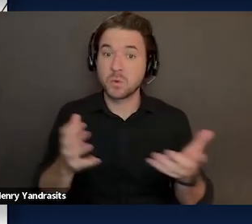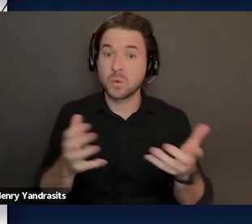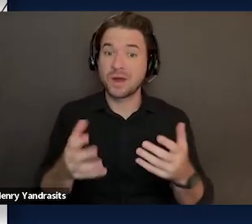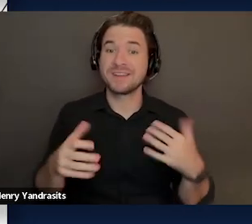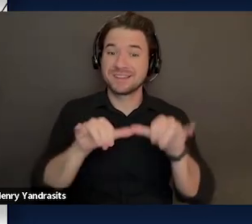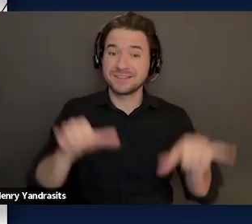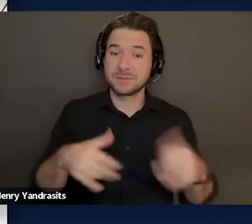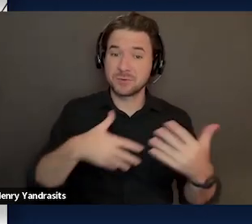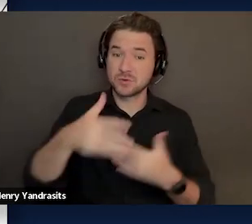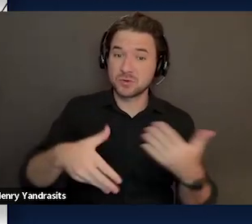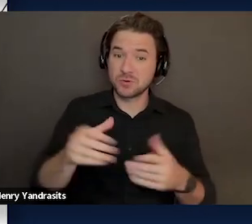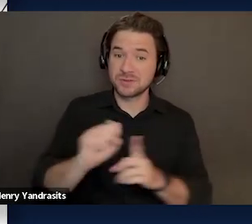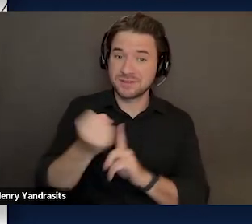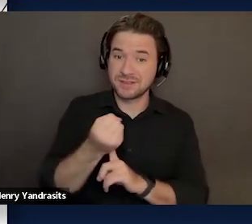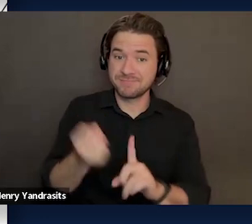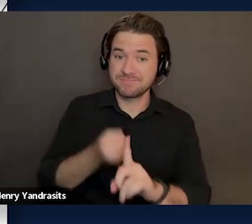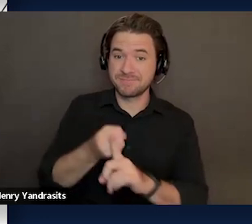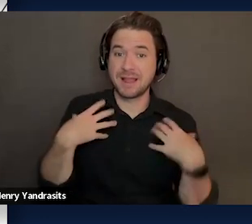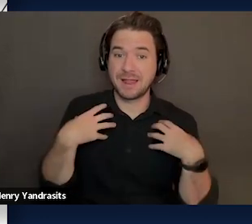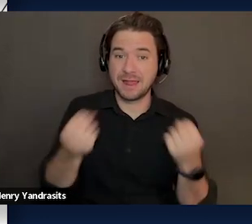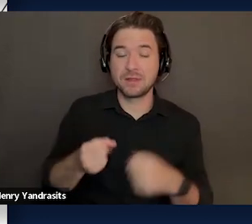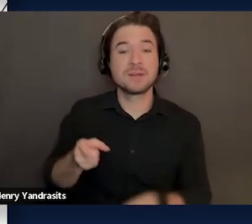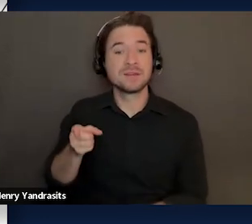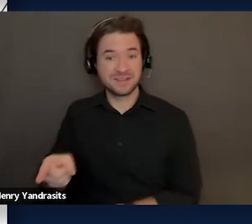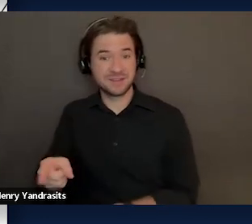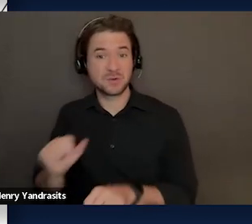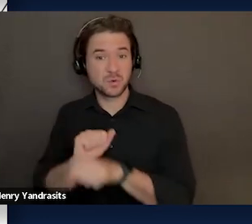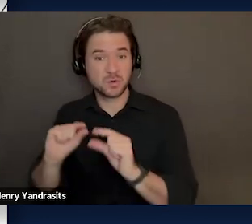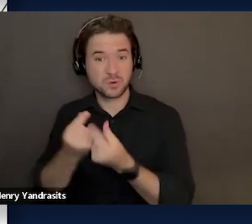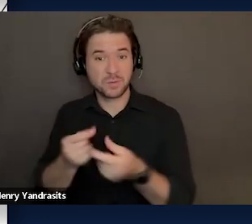For the work group, again, disabled people's Health is about individual and personal conditions.